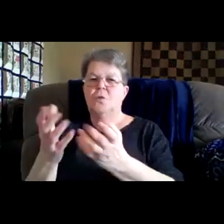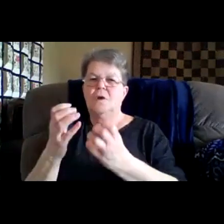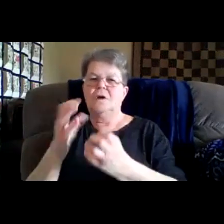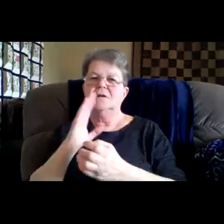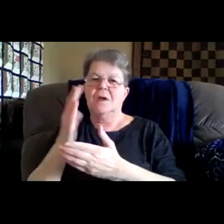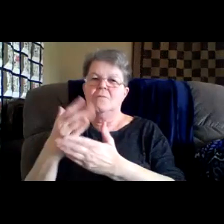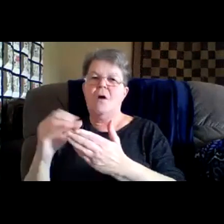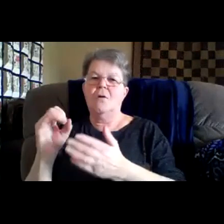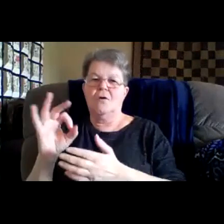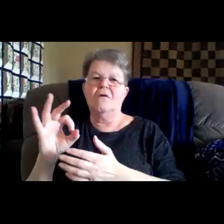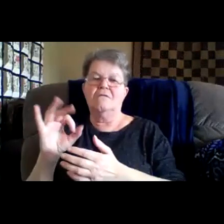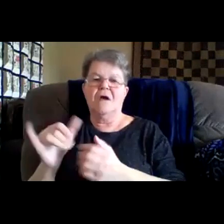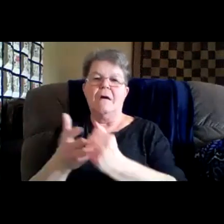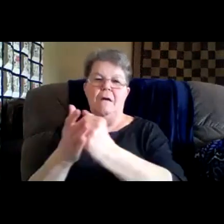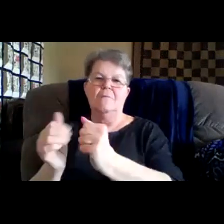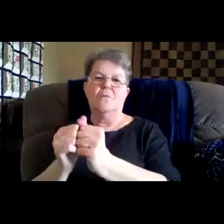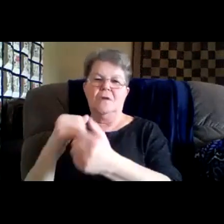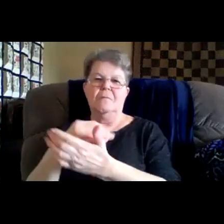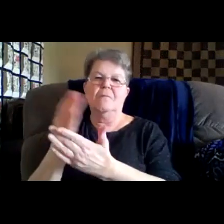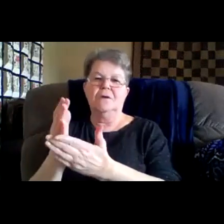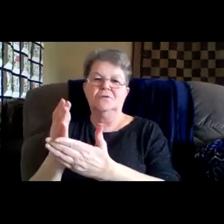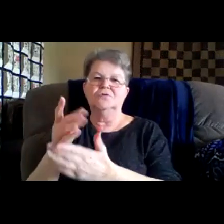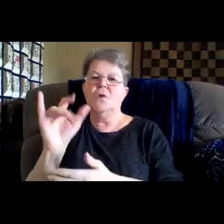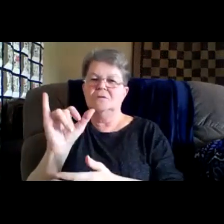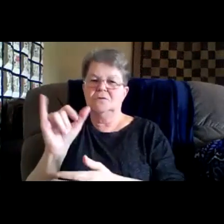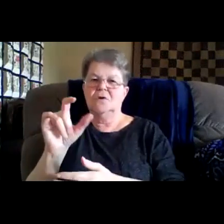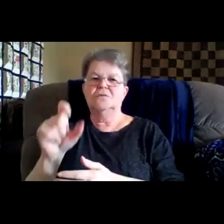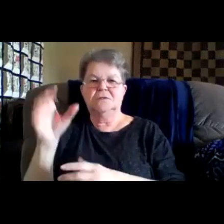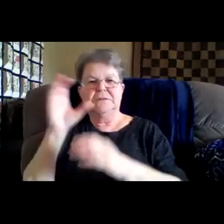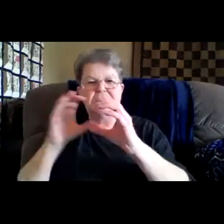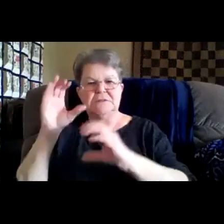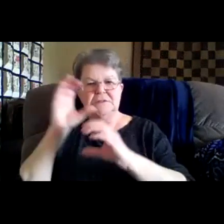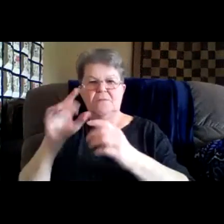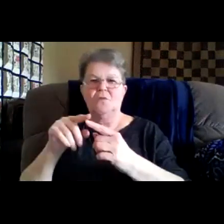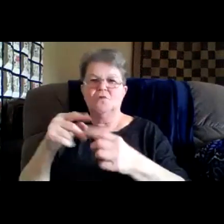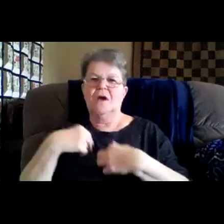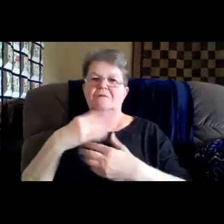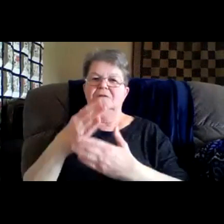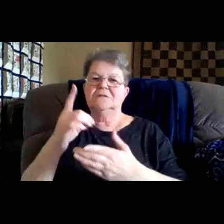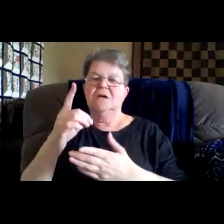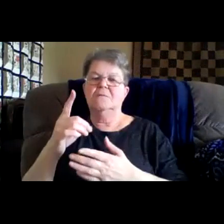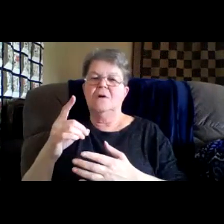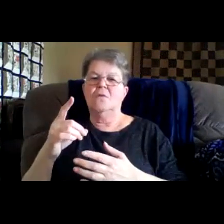that could help her with budgeting. So you also need to kind of be examining when you're having someone without some like natural supports,